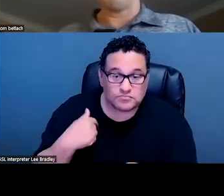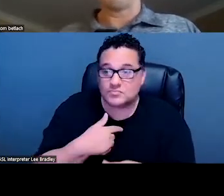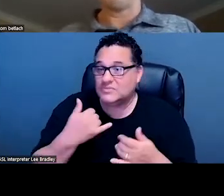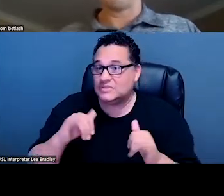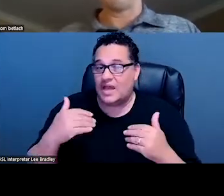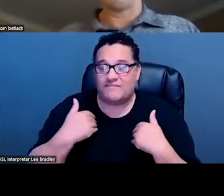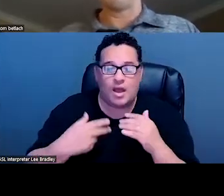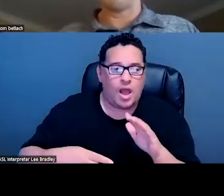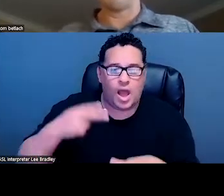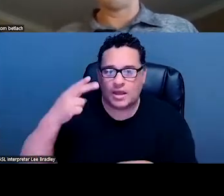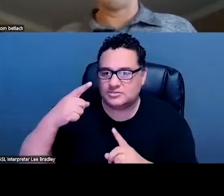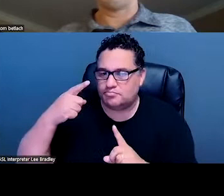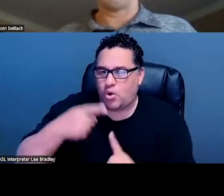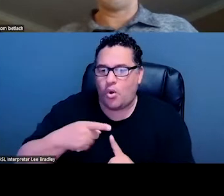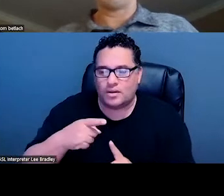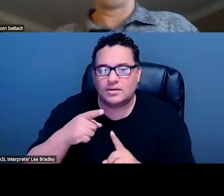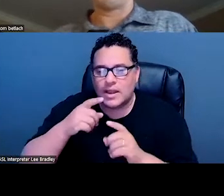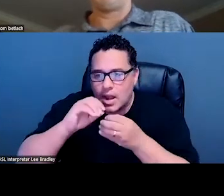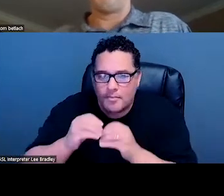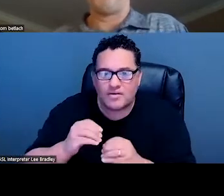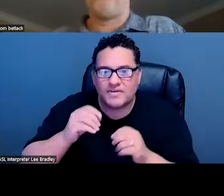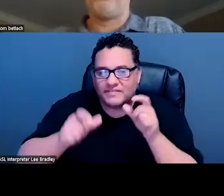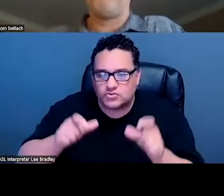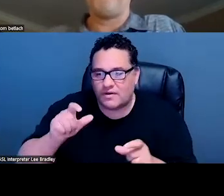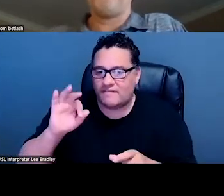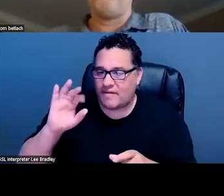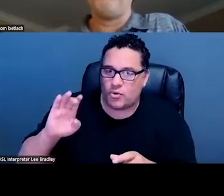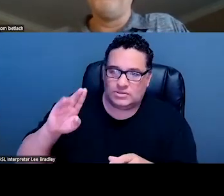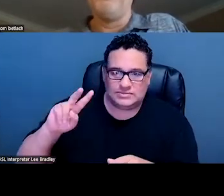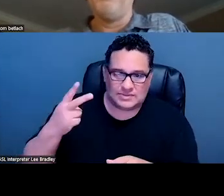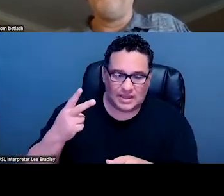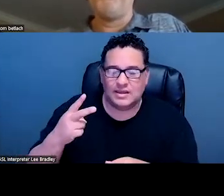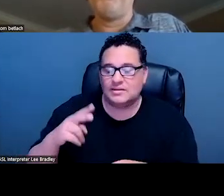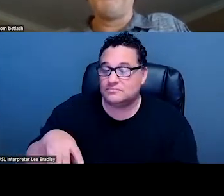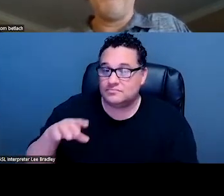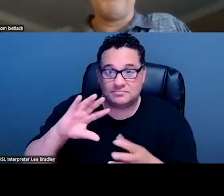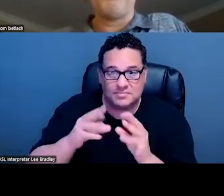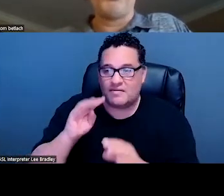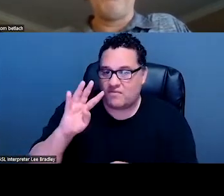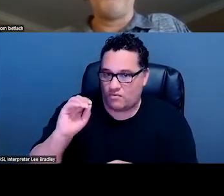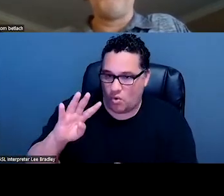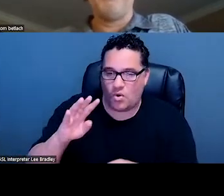IN TERMS OF NUMBERS OF INDIVIDUALS BEING FEBRUARY 2nd WITH 404 INDIVIDUALS. DAVID HAS CHALLENGED ME